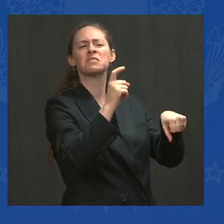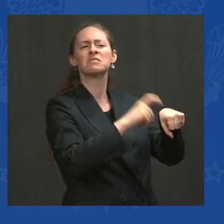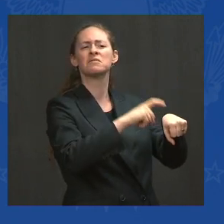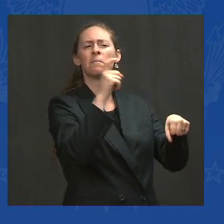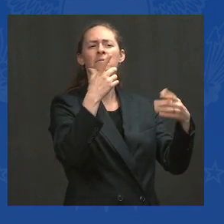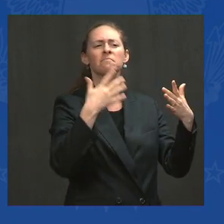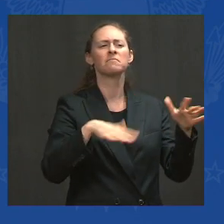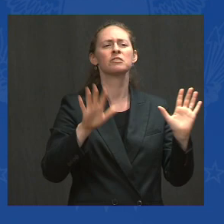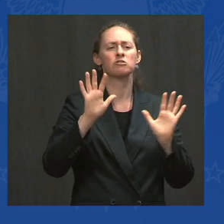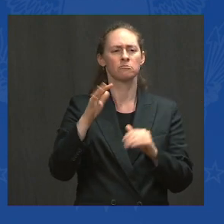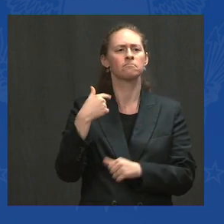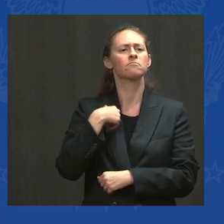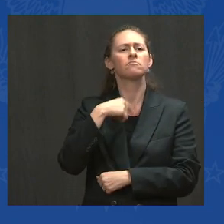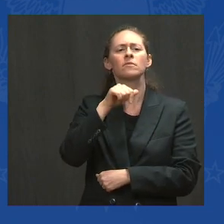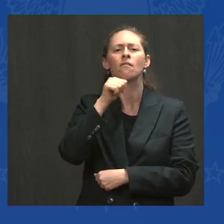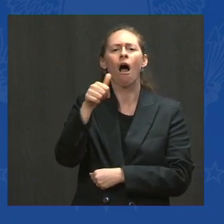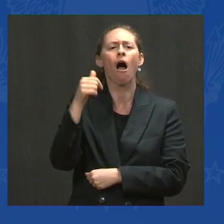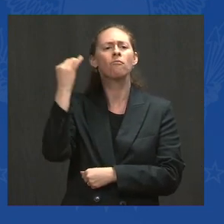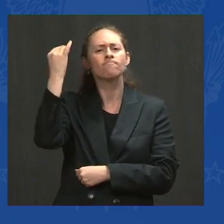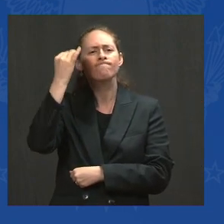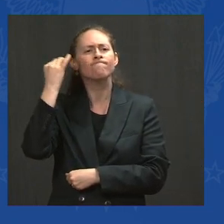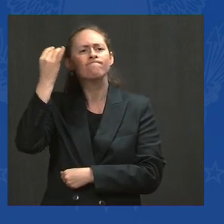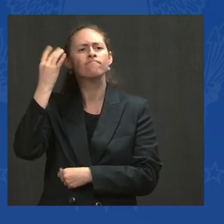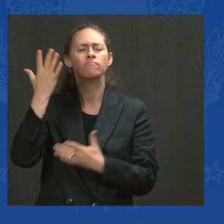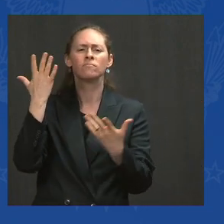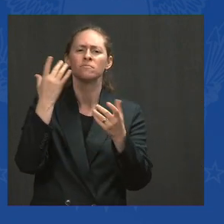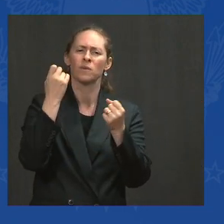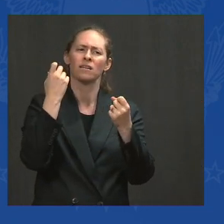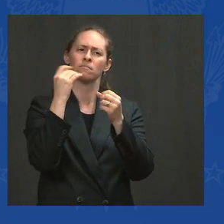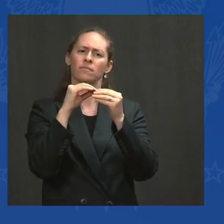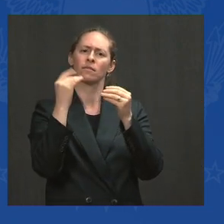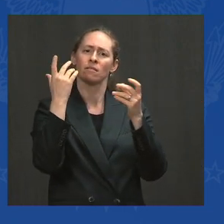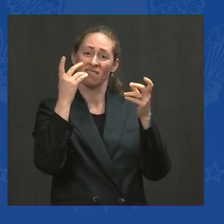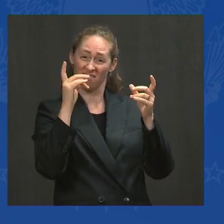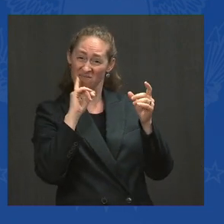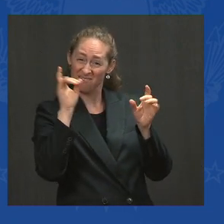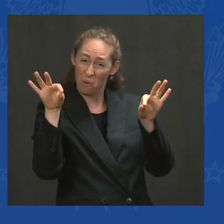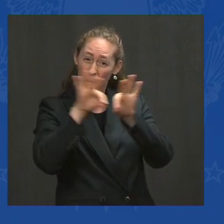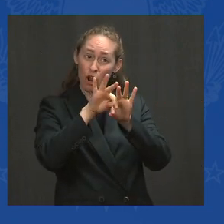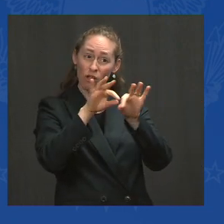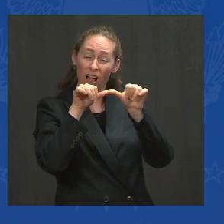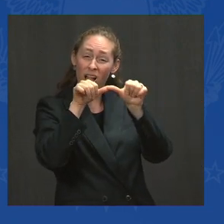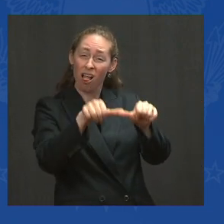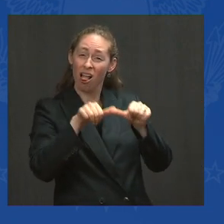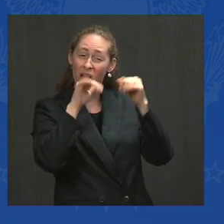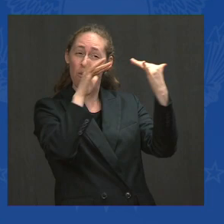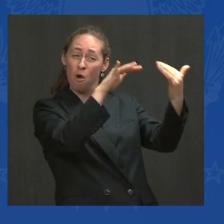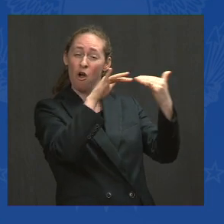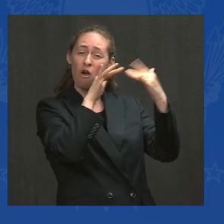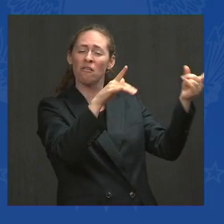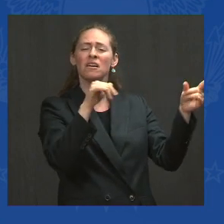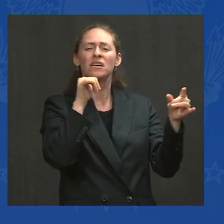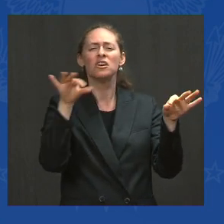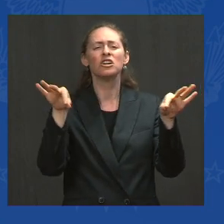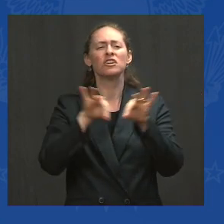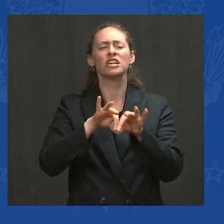States of America to continue fighting this war indefinitely. I made the decision with clear eyes, and I am